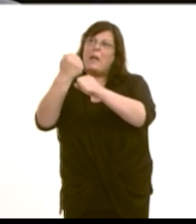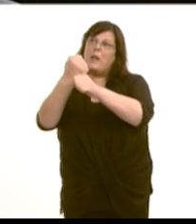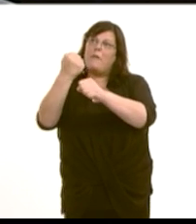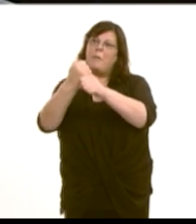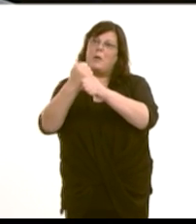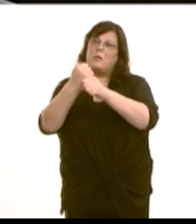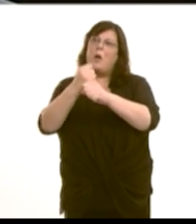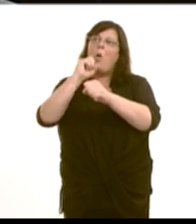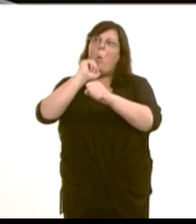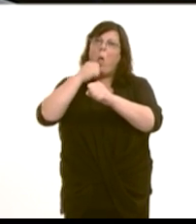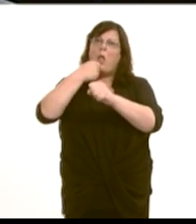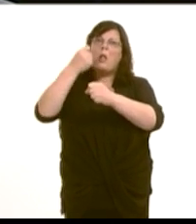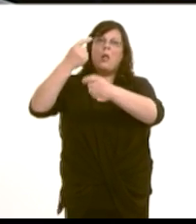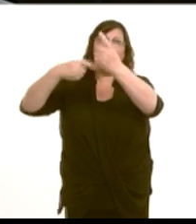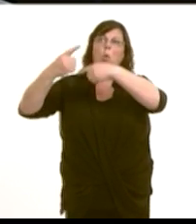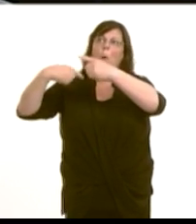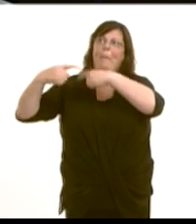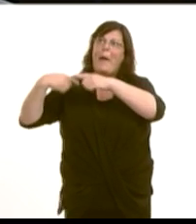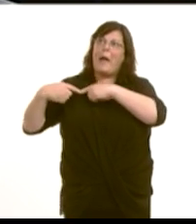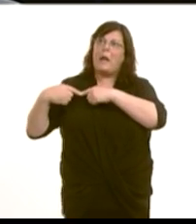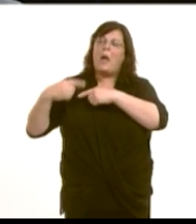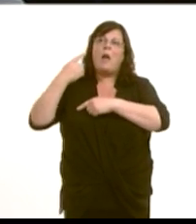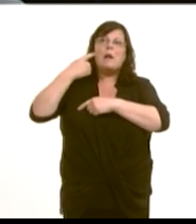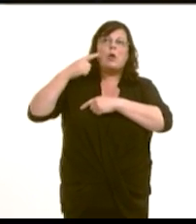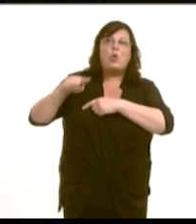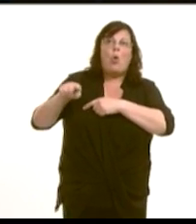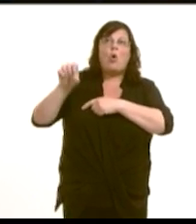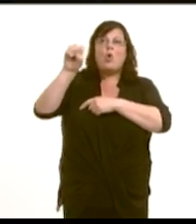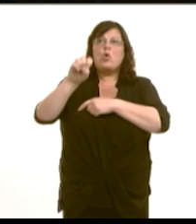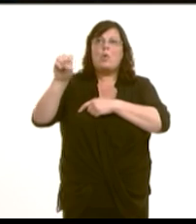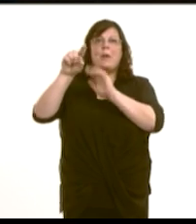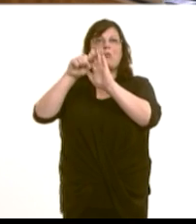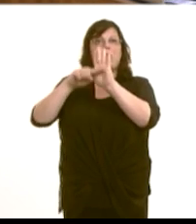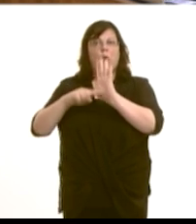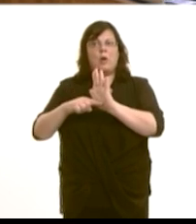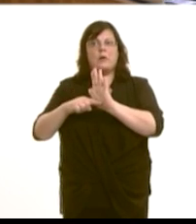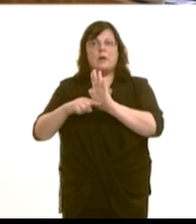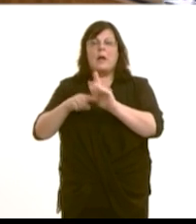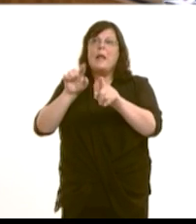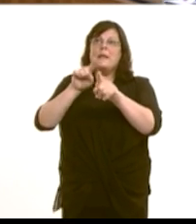to reverse any current EU regulation in place to regulate air quality in Wales?